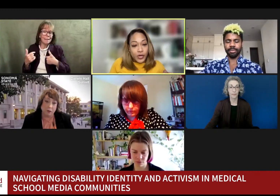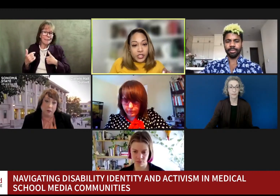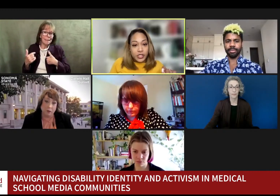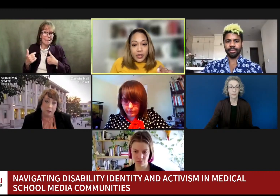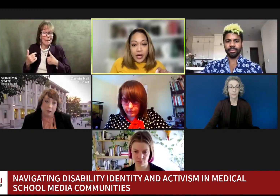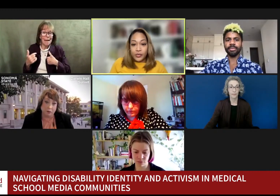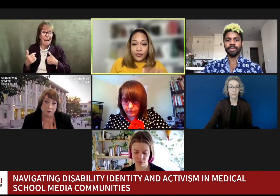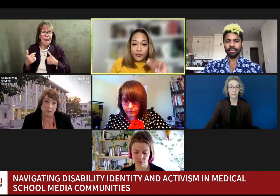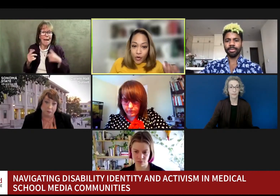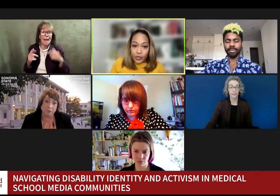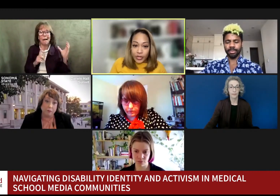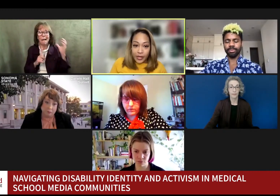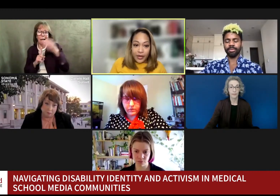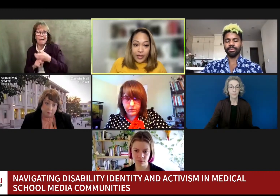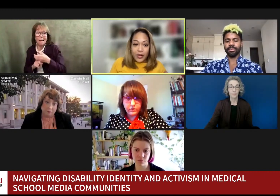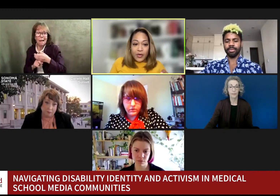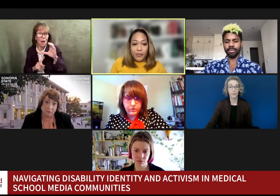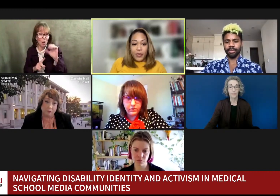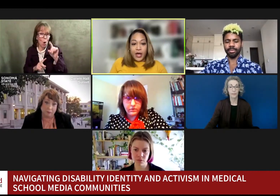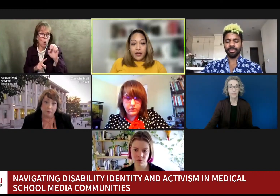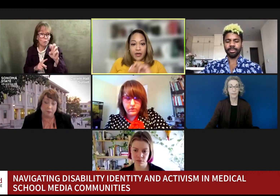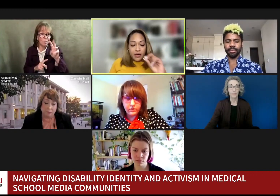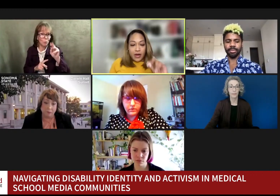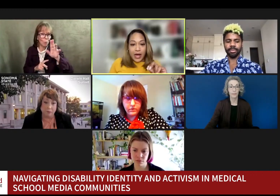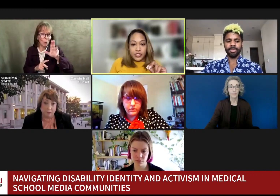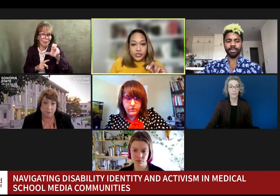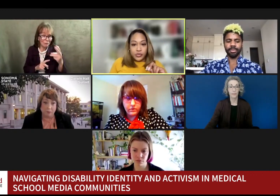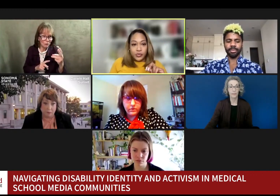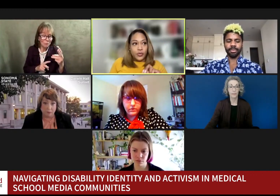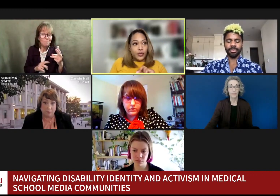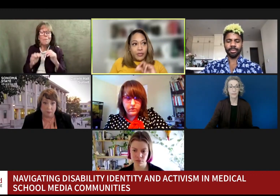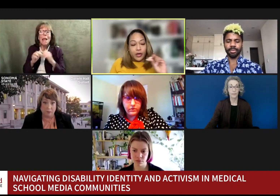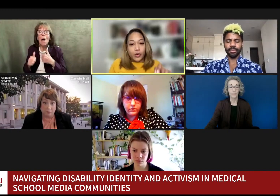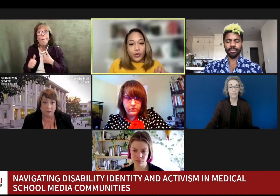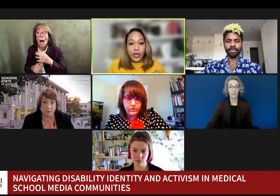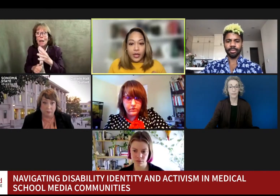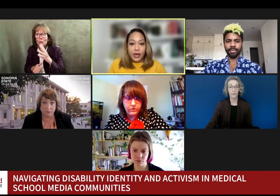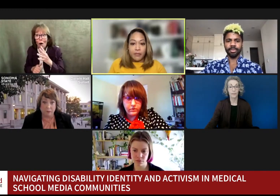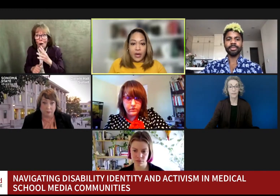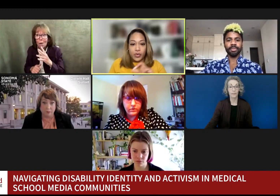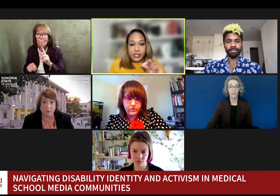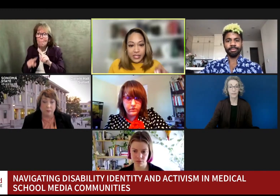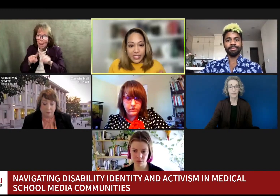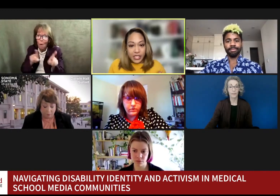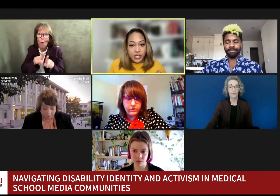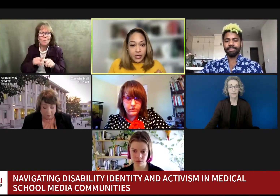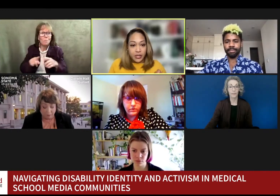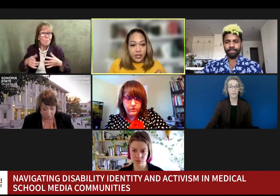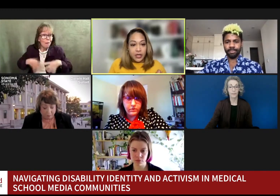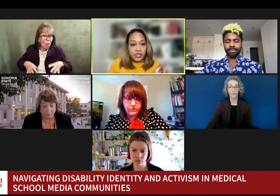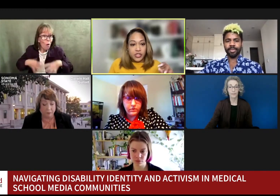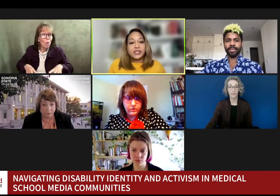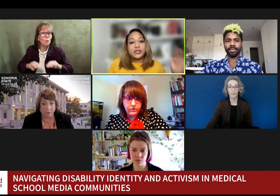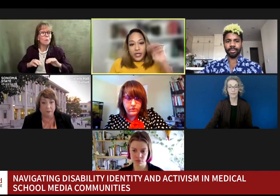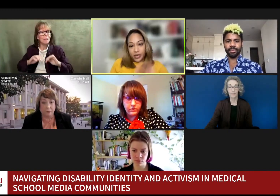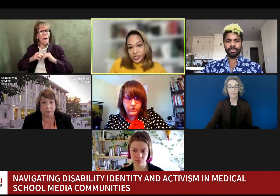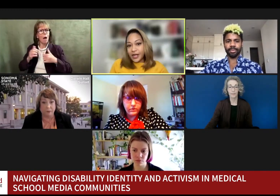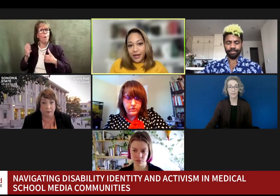switched not only verbally but had to do it with my clothing and my presentation just to be here today.